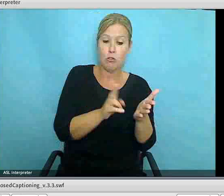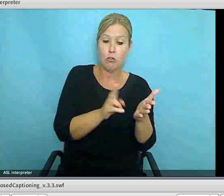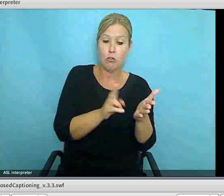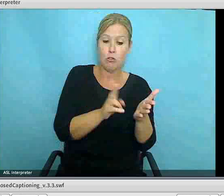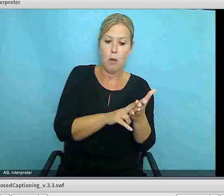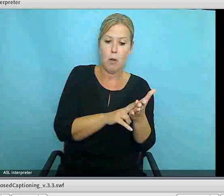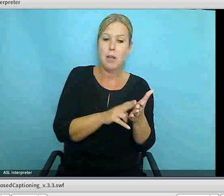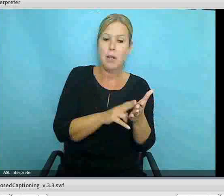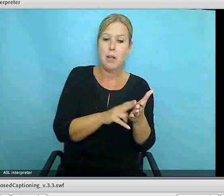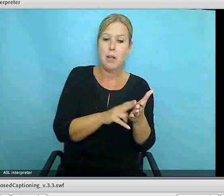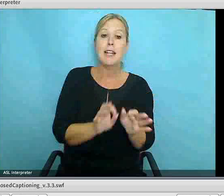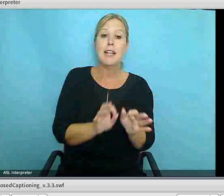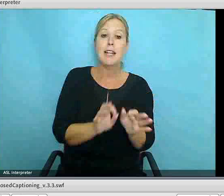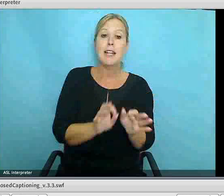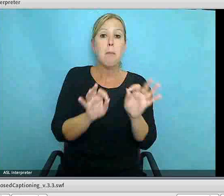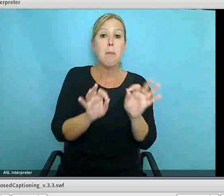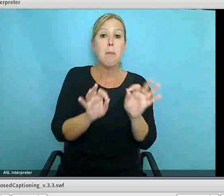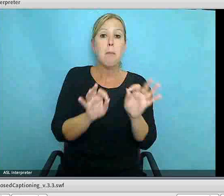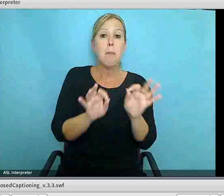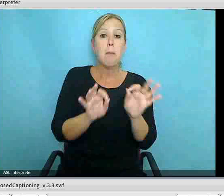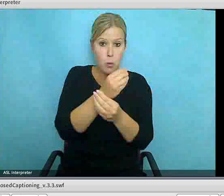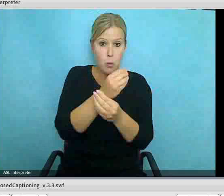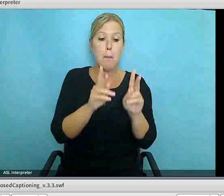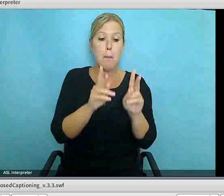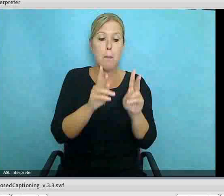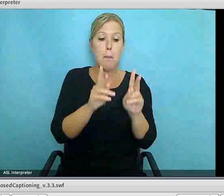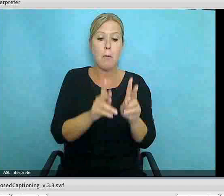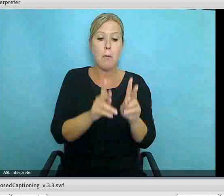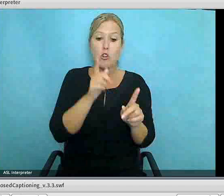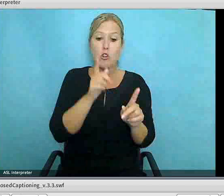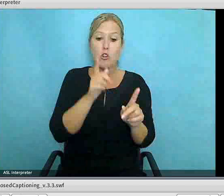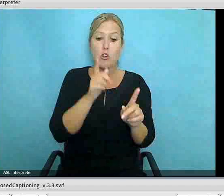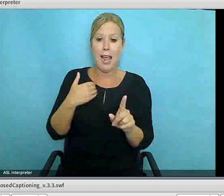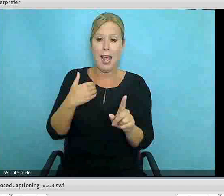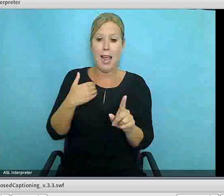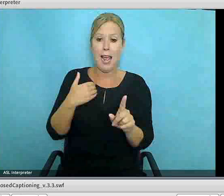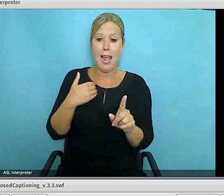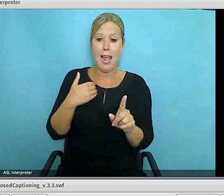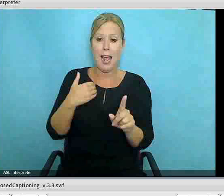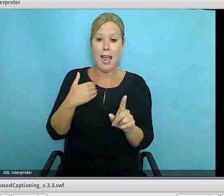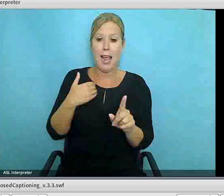they chose and want to keep must be allowed to do so.